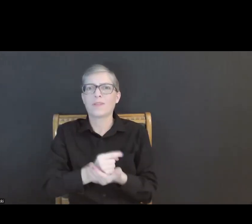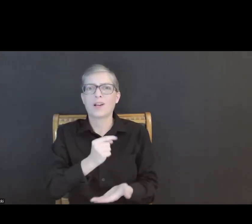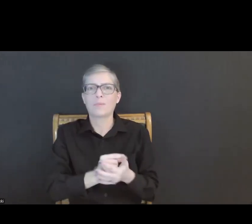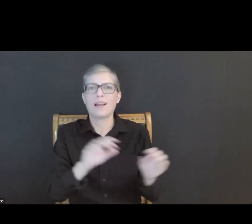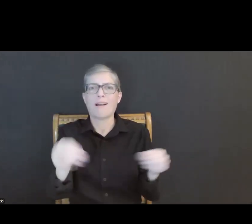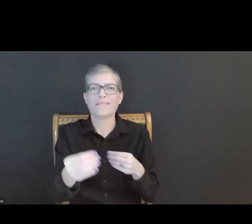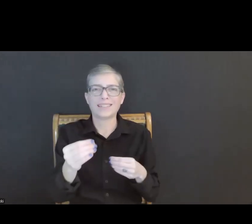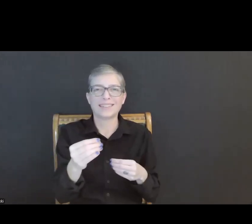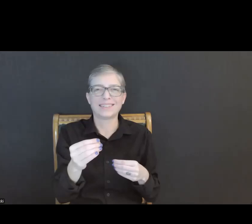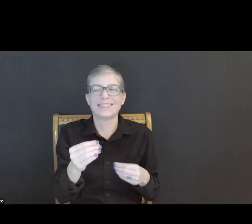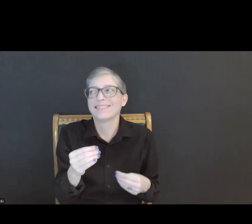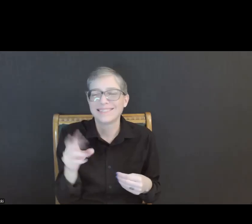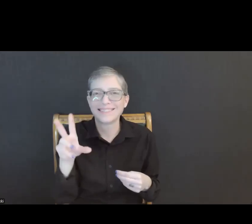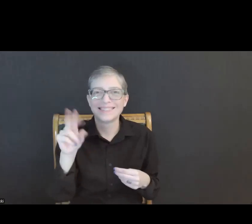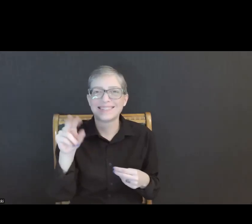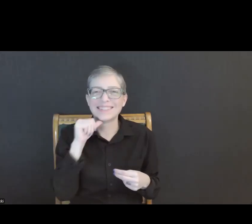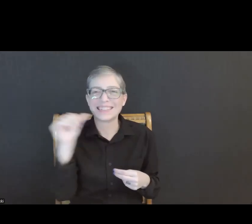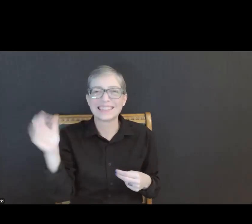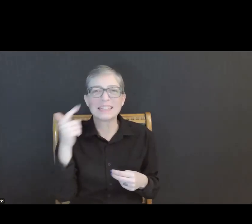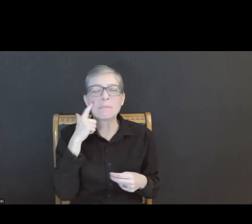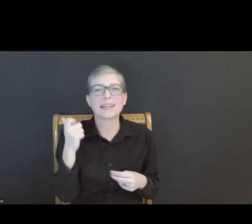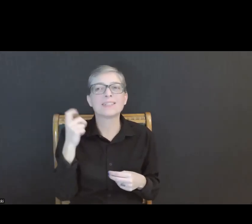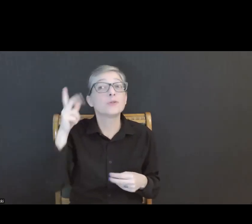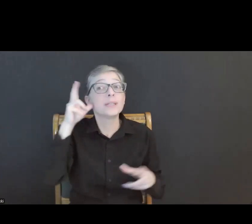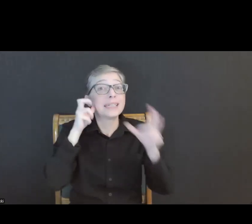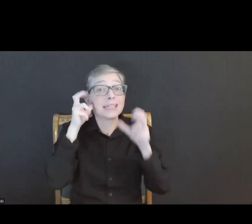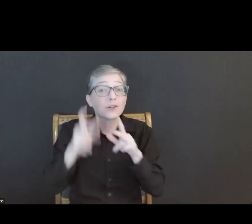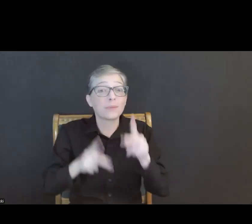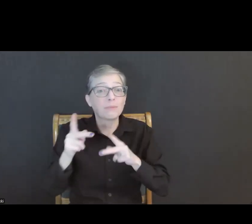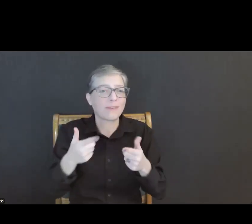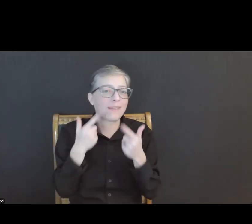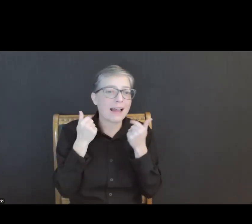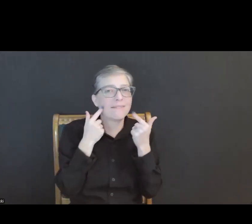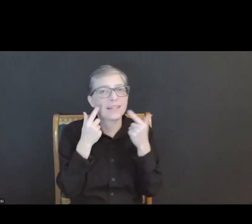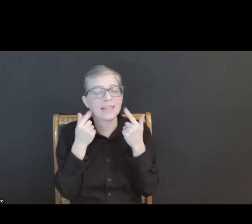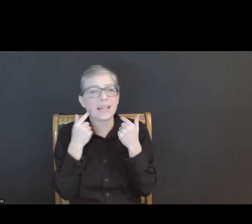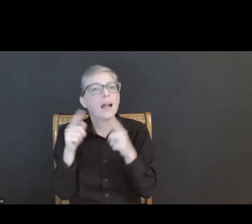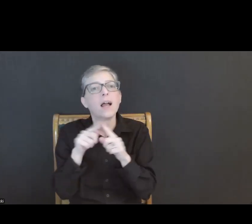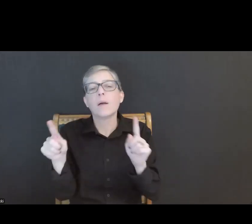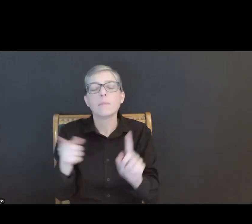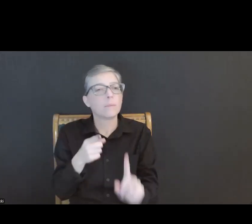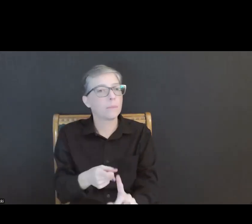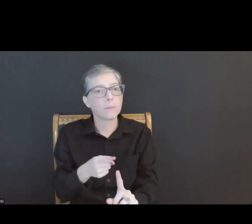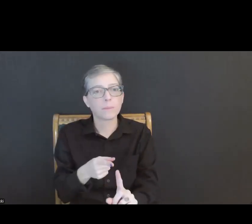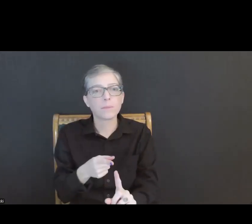part of the part of what we part of the work that I do with people is like these very you have both